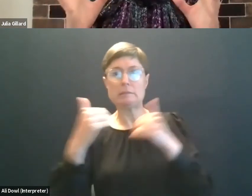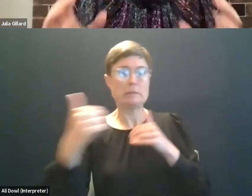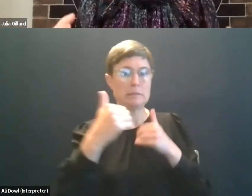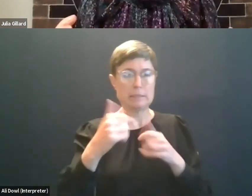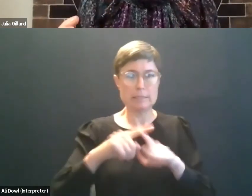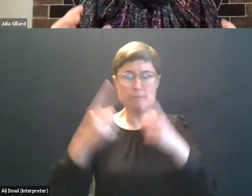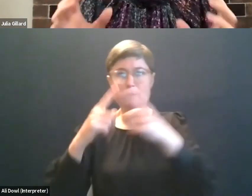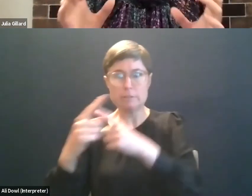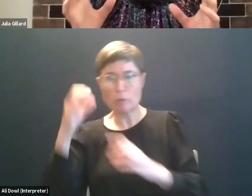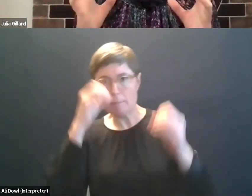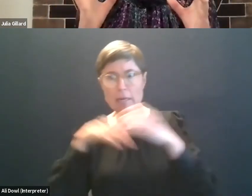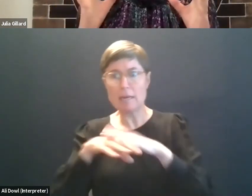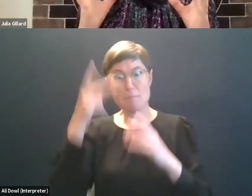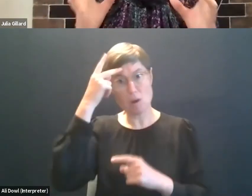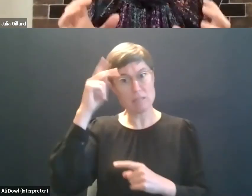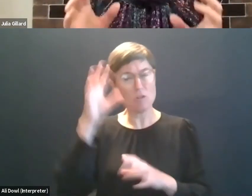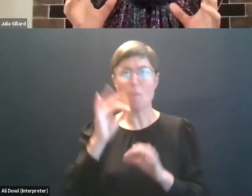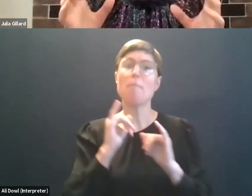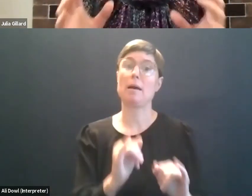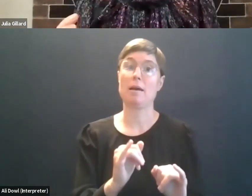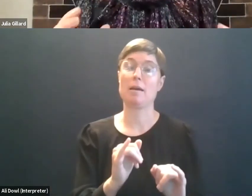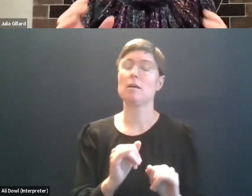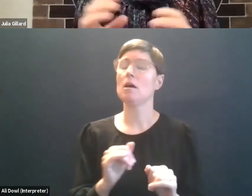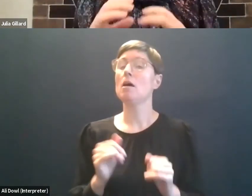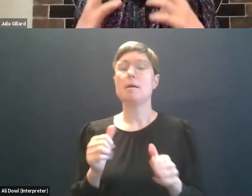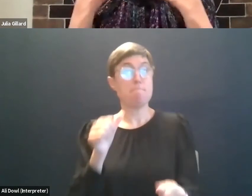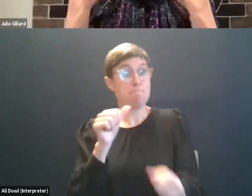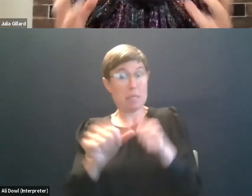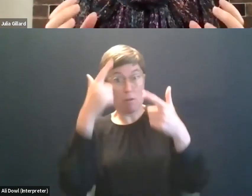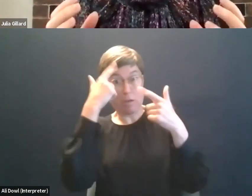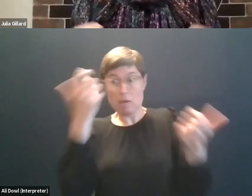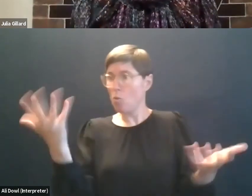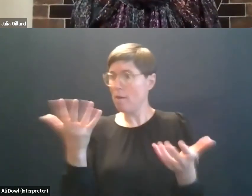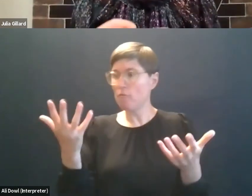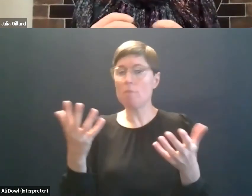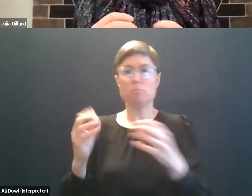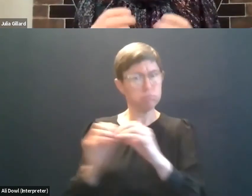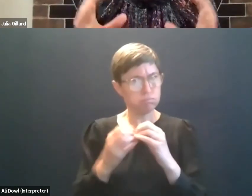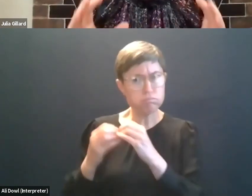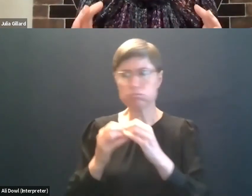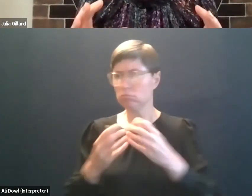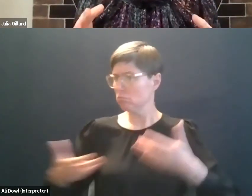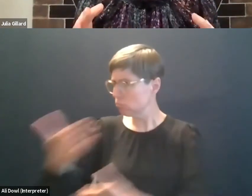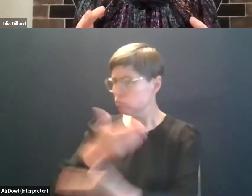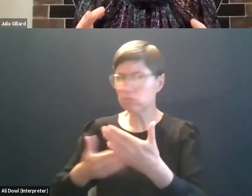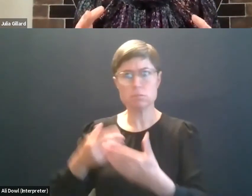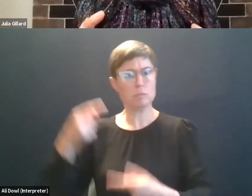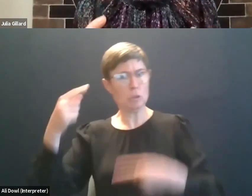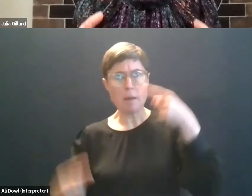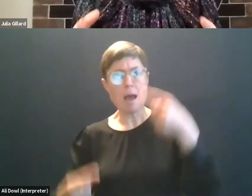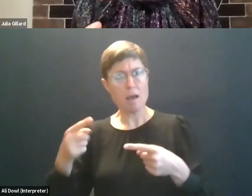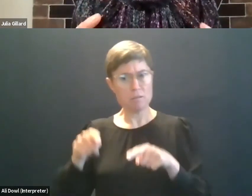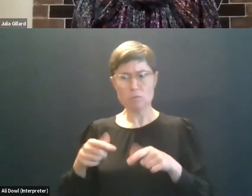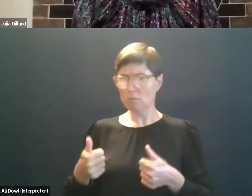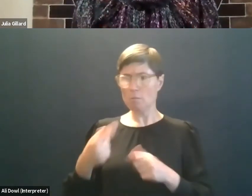best ideas come out of dialogue, discussion, debate, even debate that can be a fairly heated